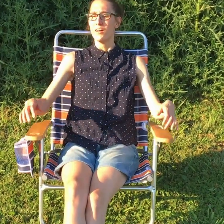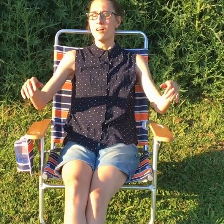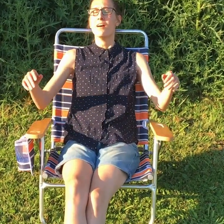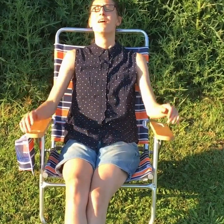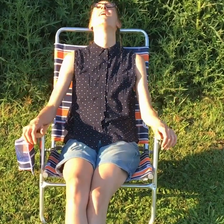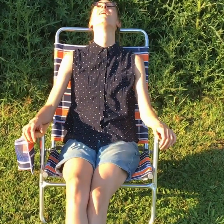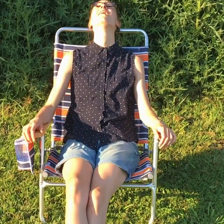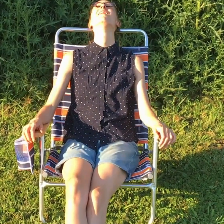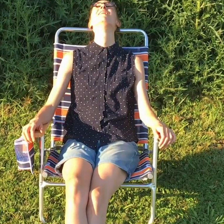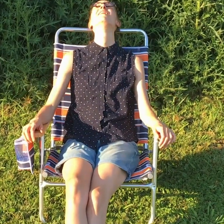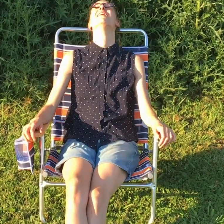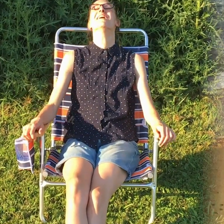Come on!